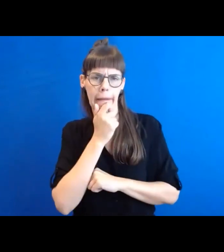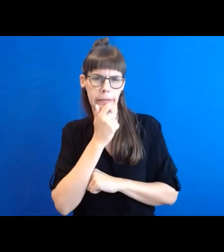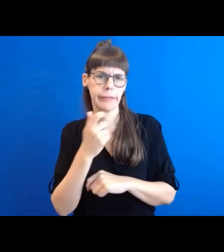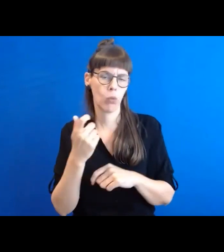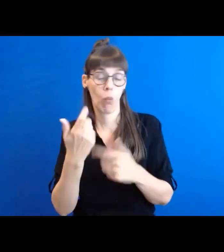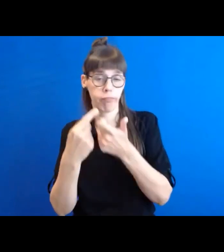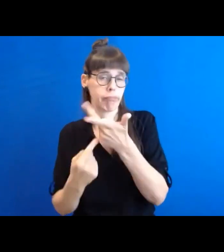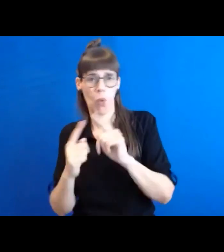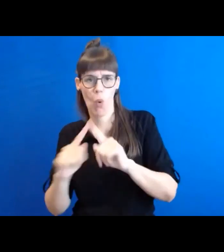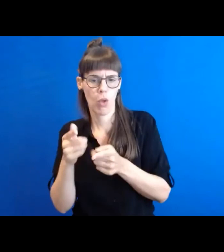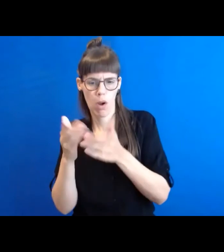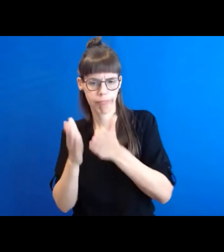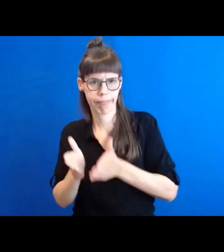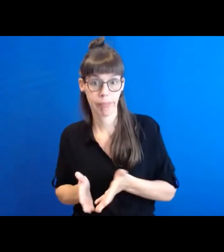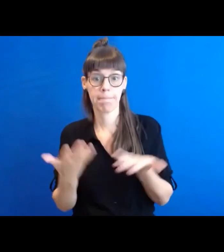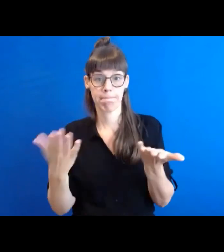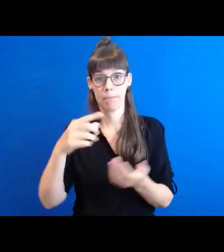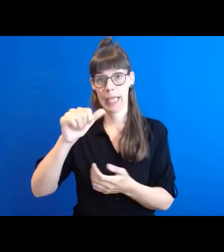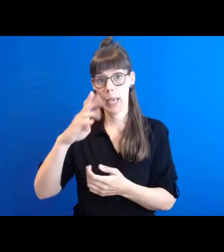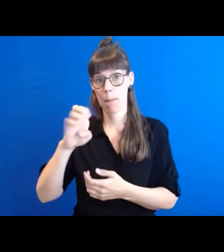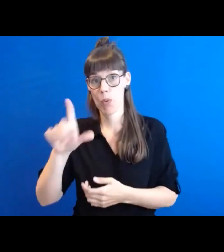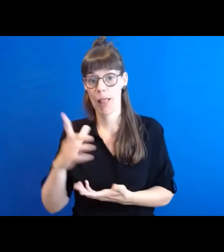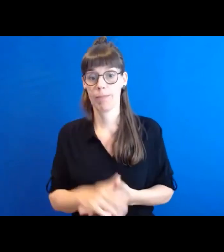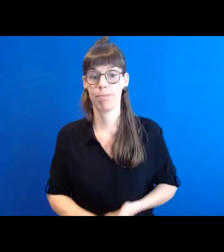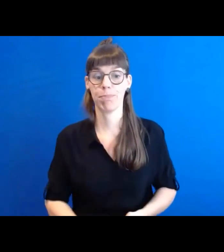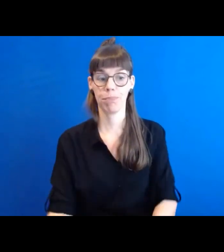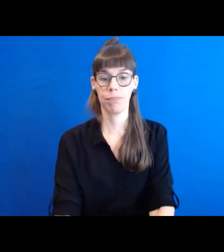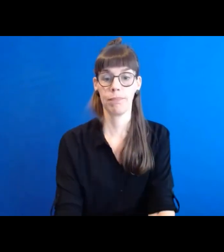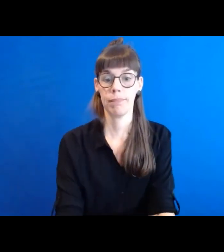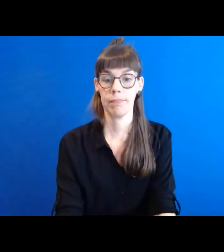in Spanish. Those who need translation, feel free to go to the